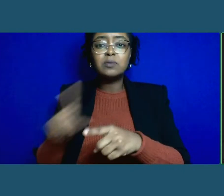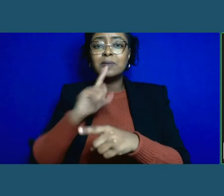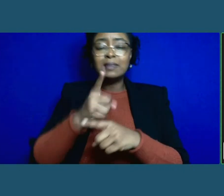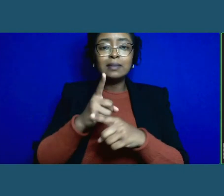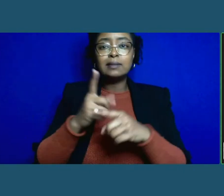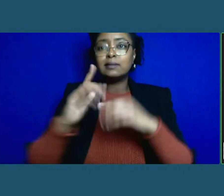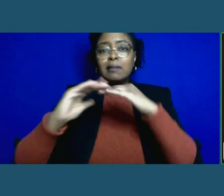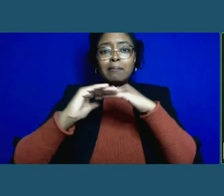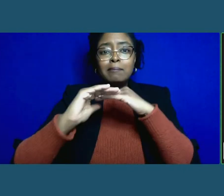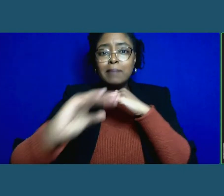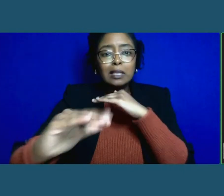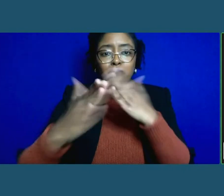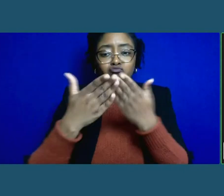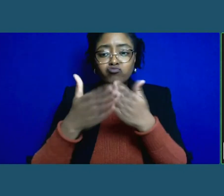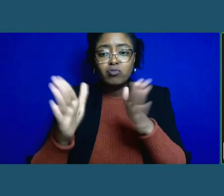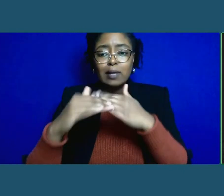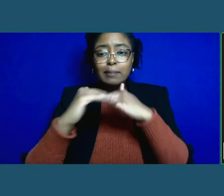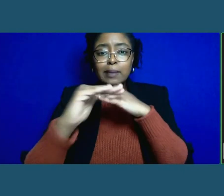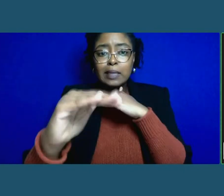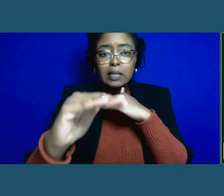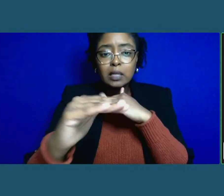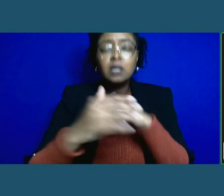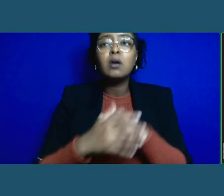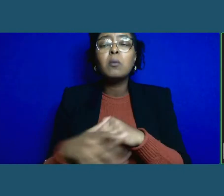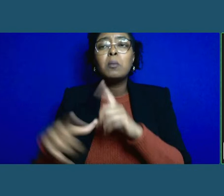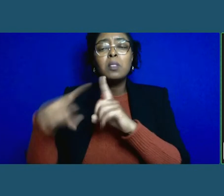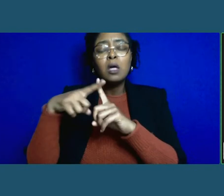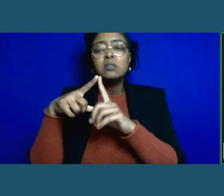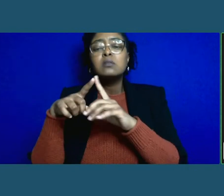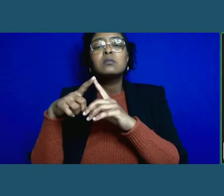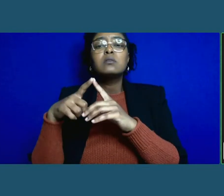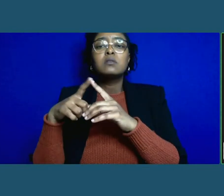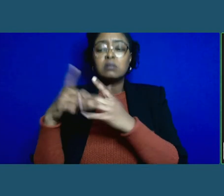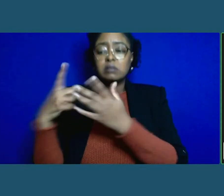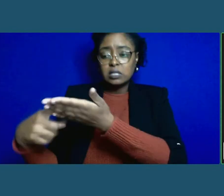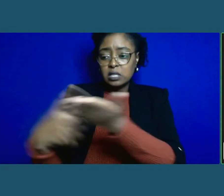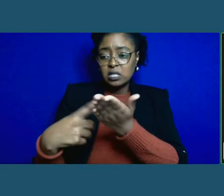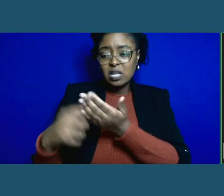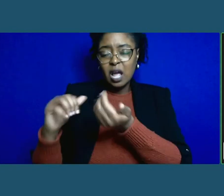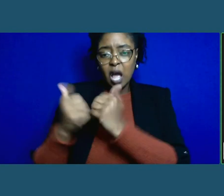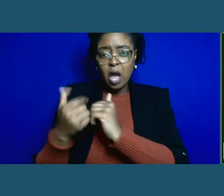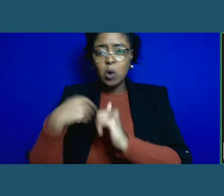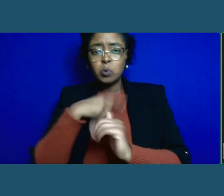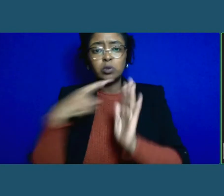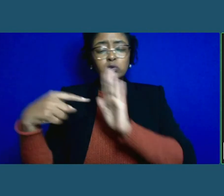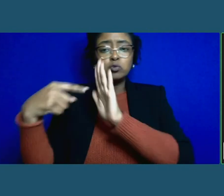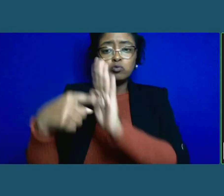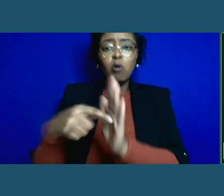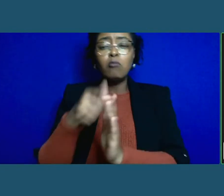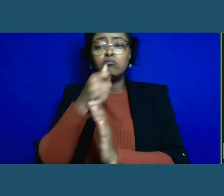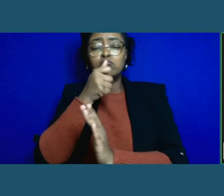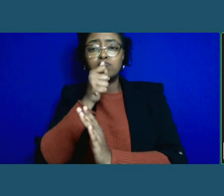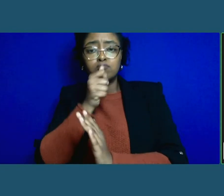the community. Uh, just Civility